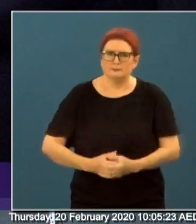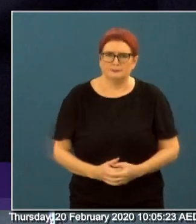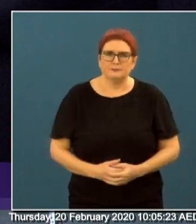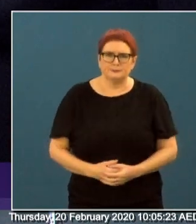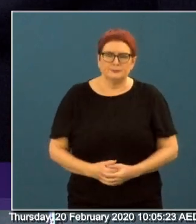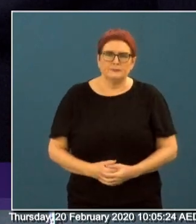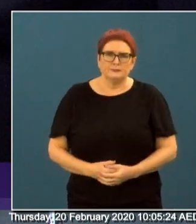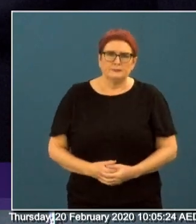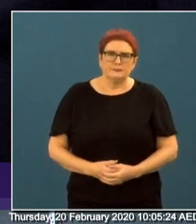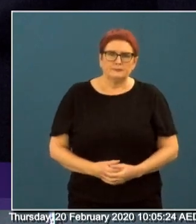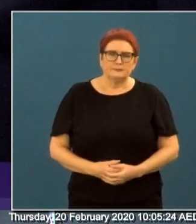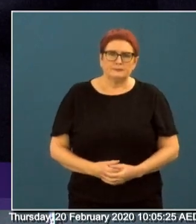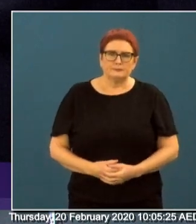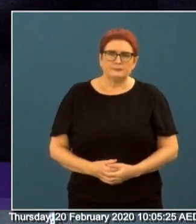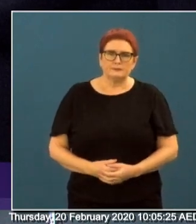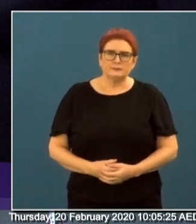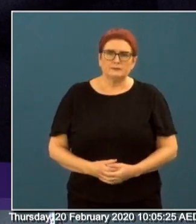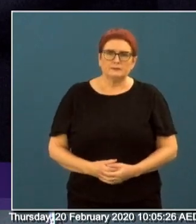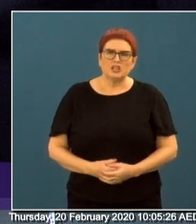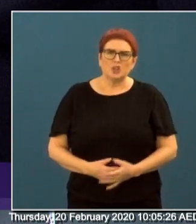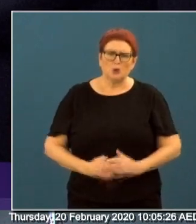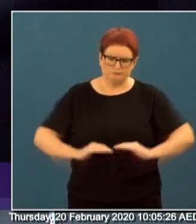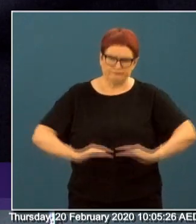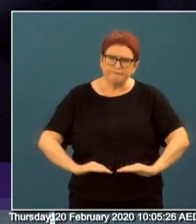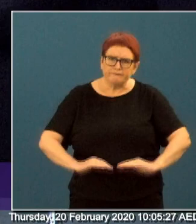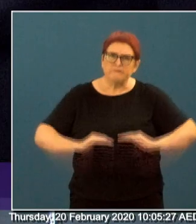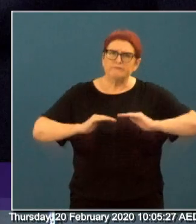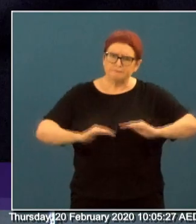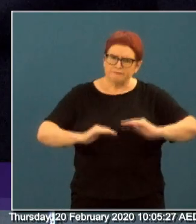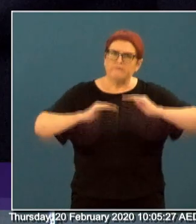So it's a graded system. And, by far,